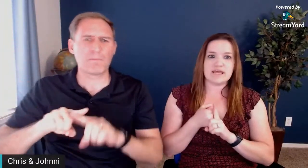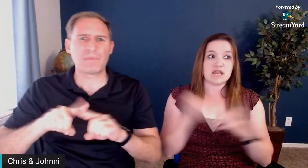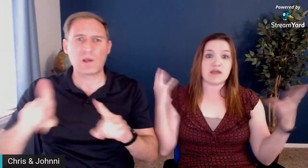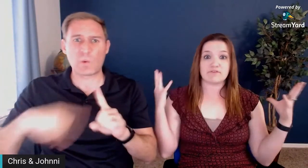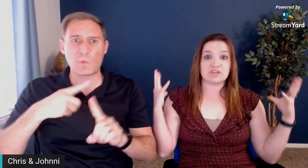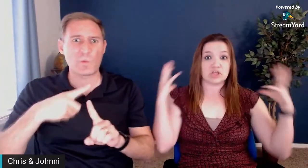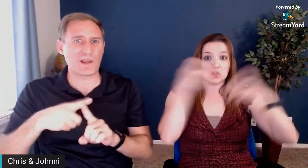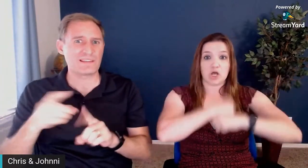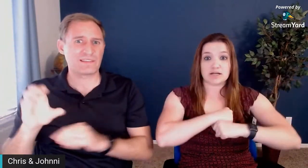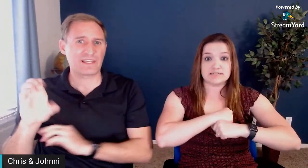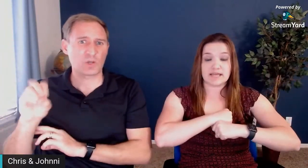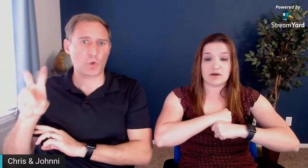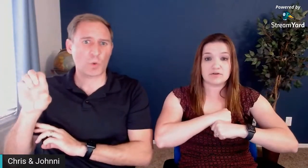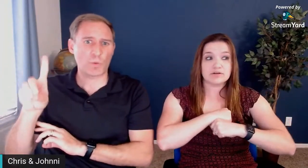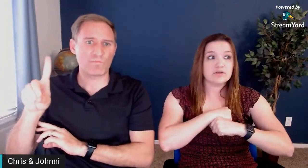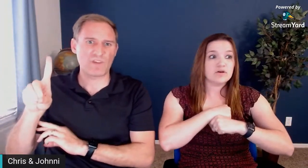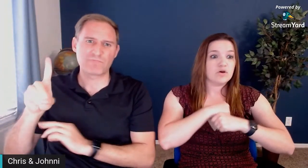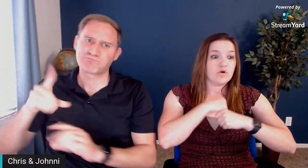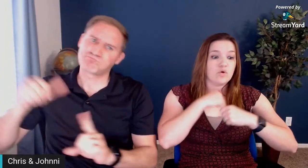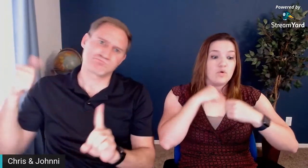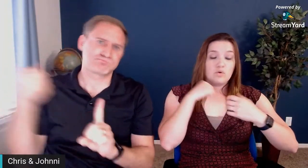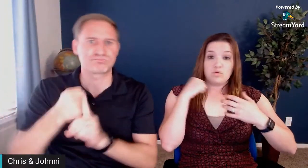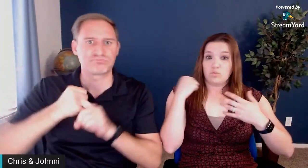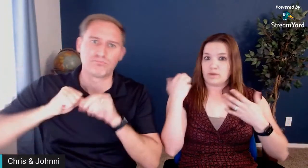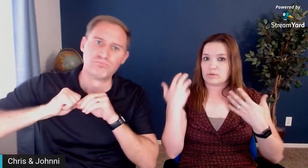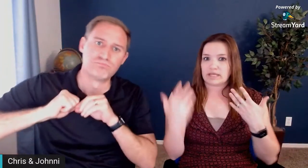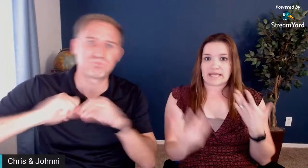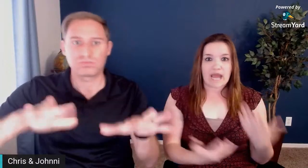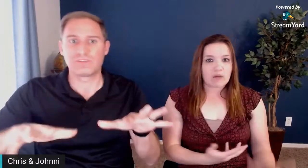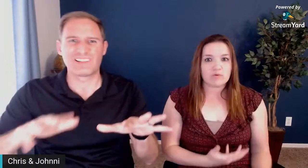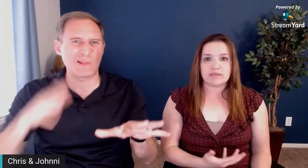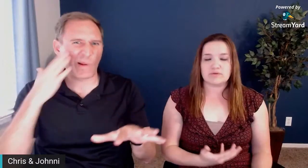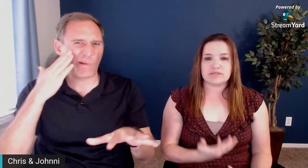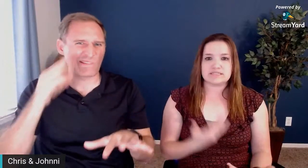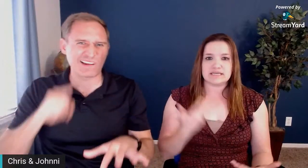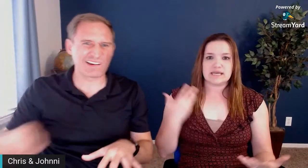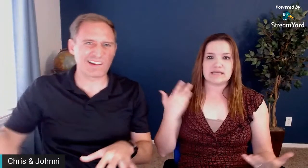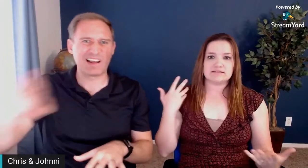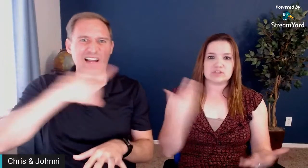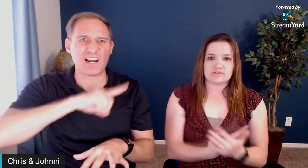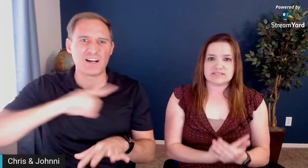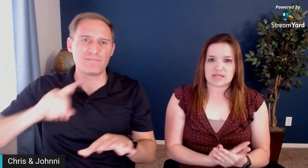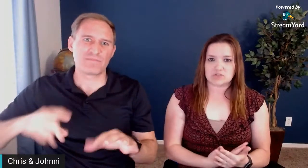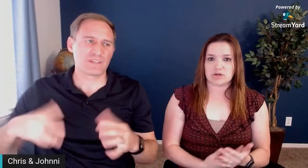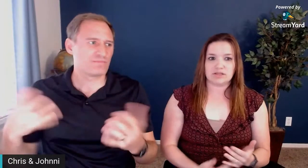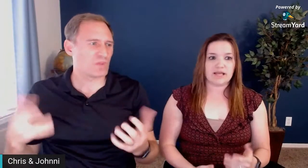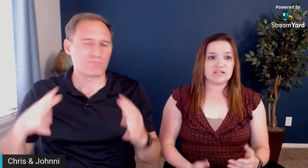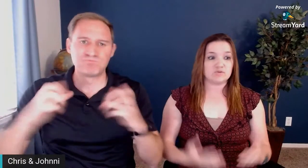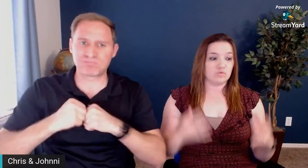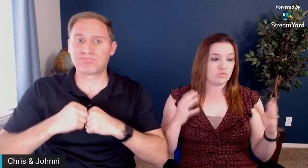hit and everything locked down we were like how are we going to get services out to our clients